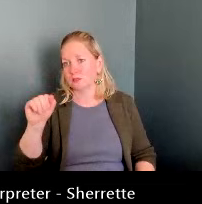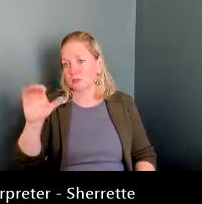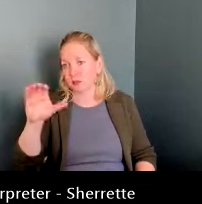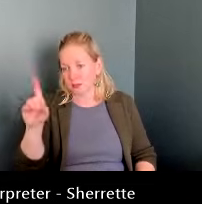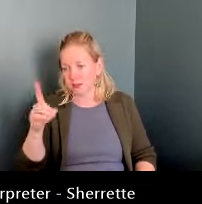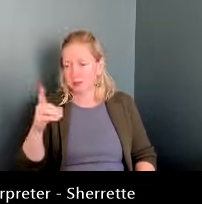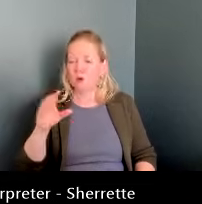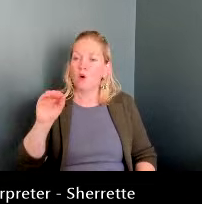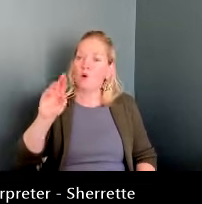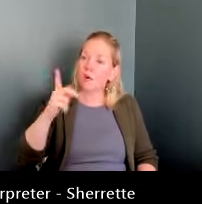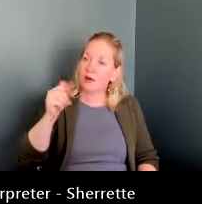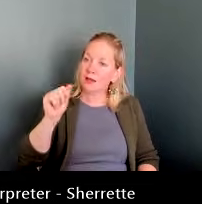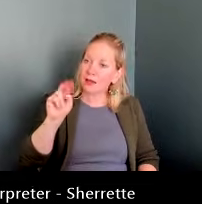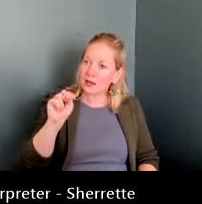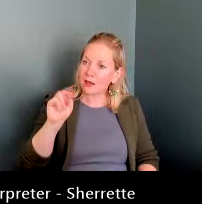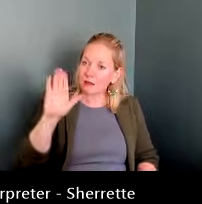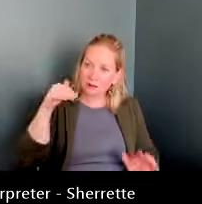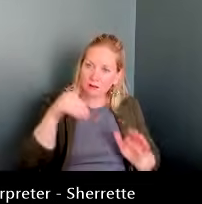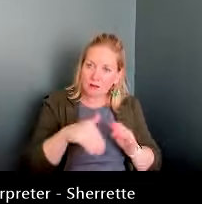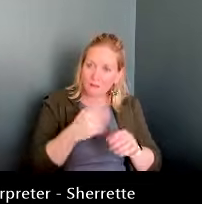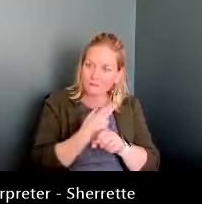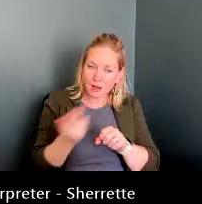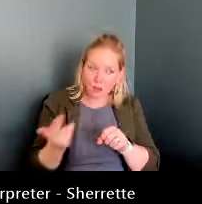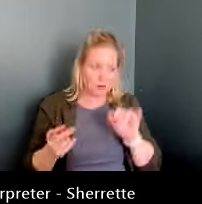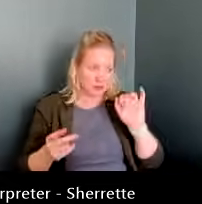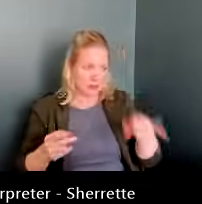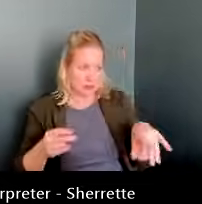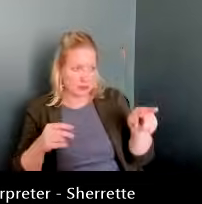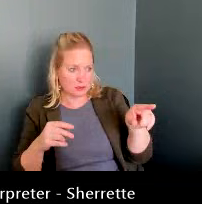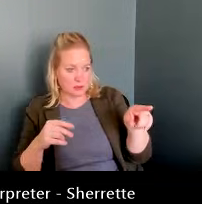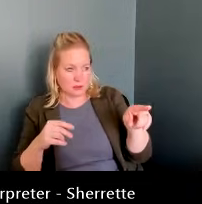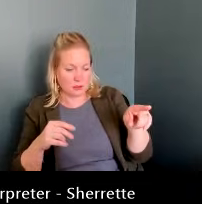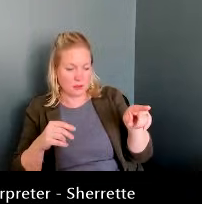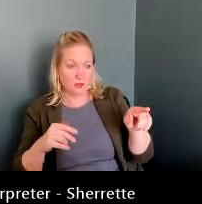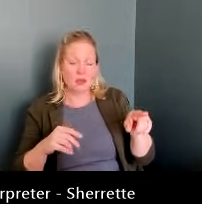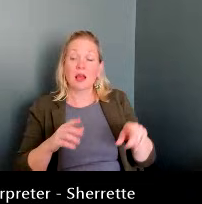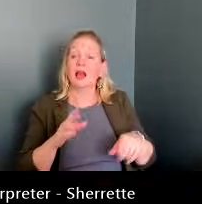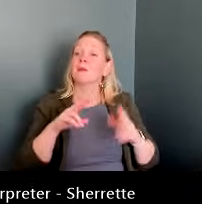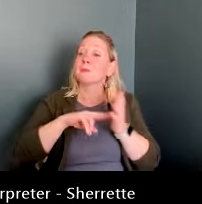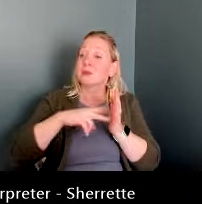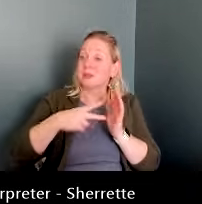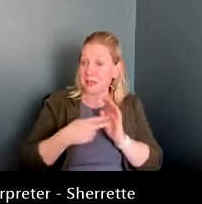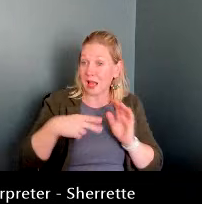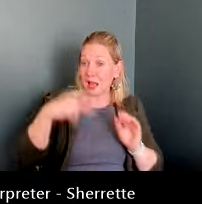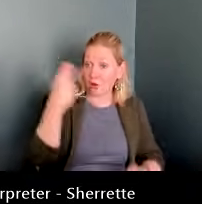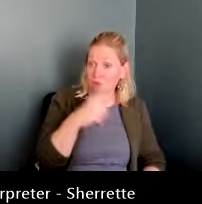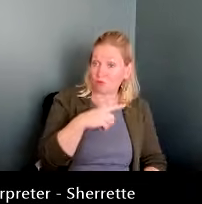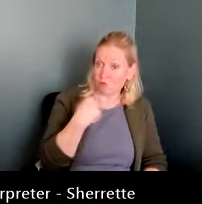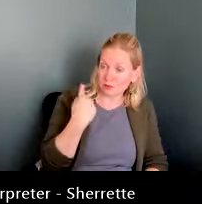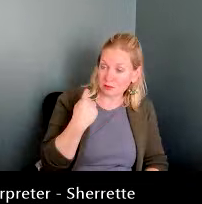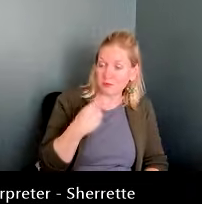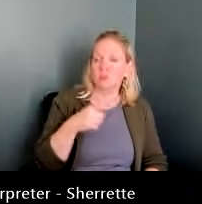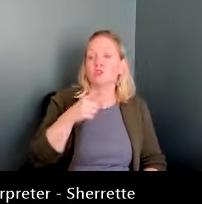et cetera. And should -- this is the slide, and should be willing, therefore, to tolerate a lot